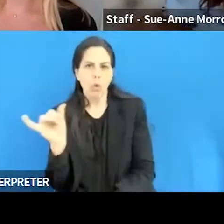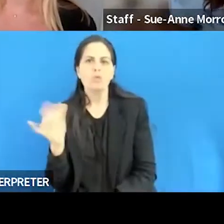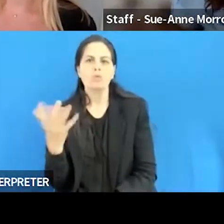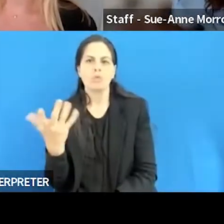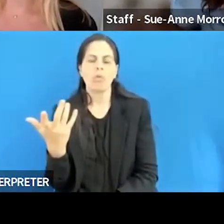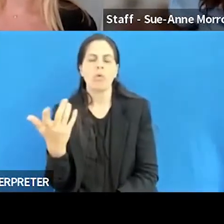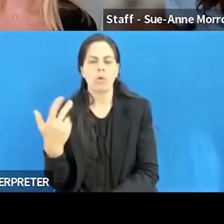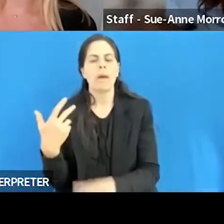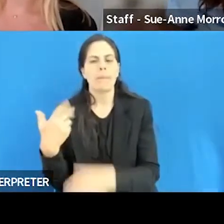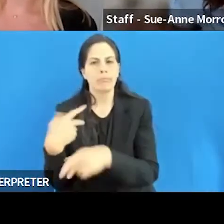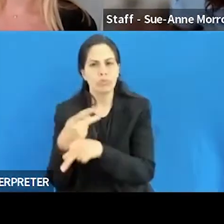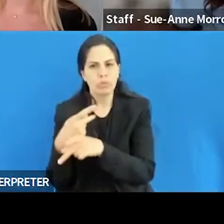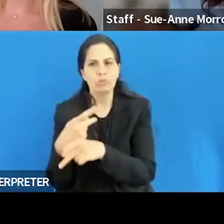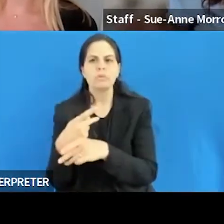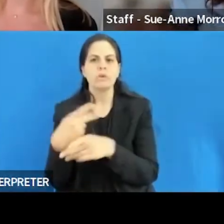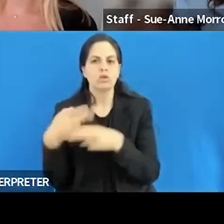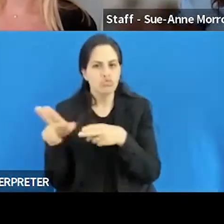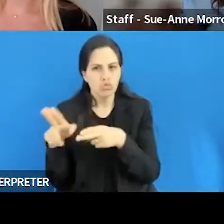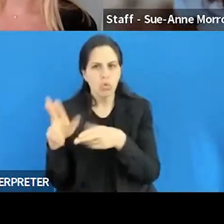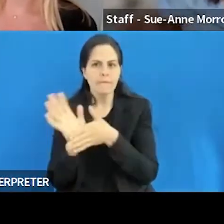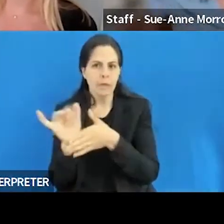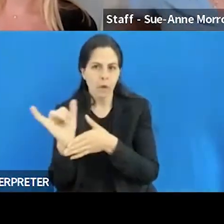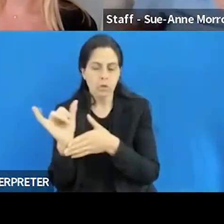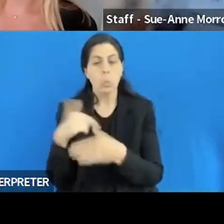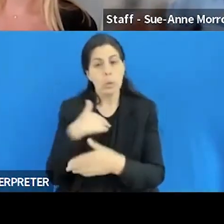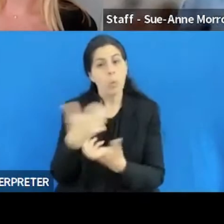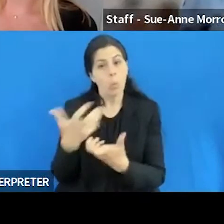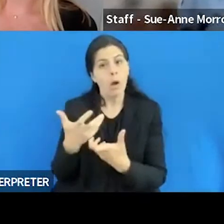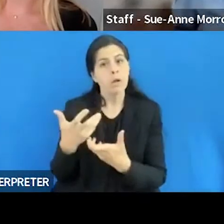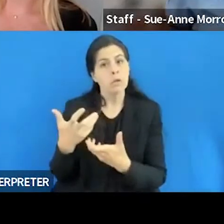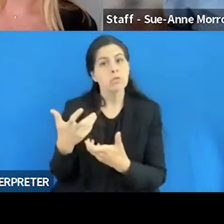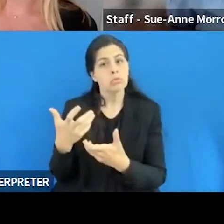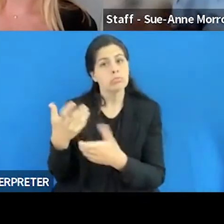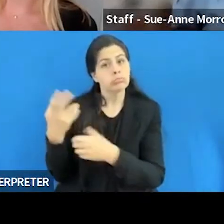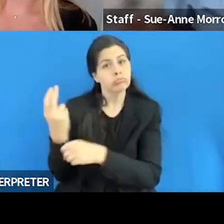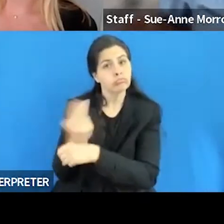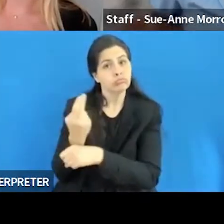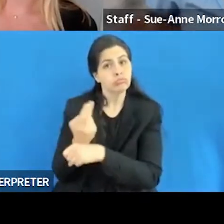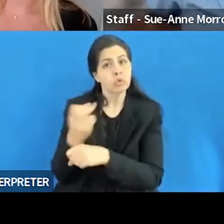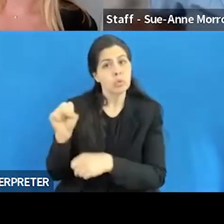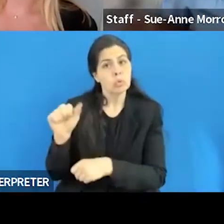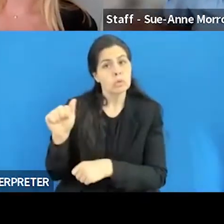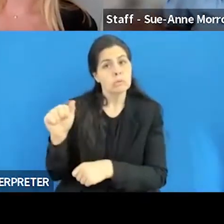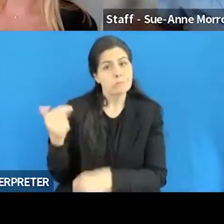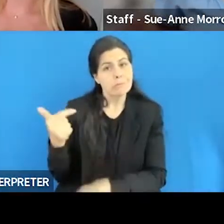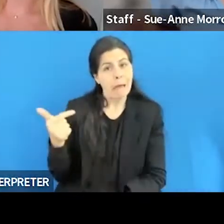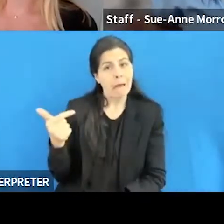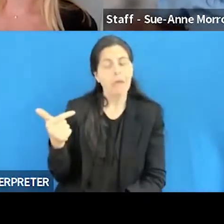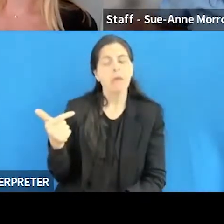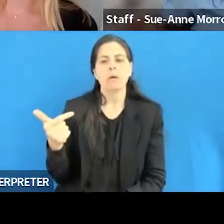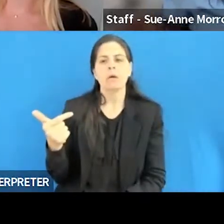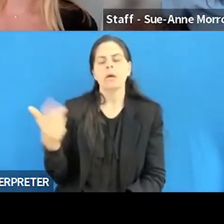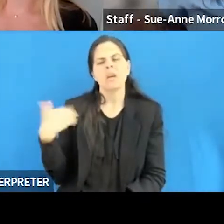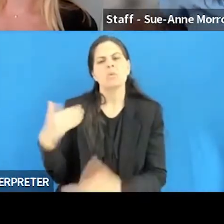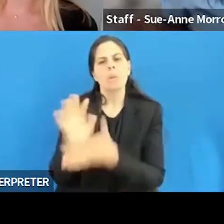we wanted to use SAG because our script, it was a movie about short film about teen, pre-teen kids.